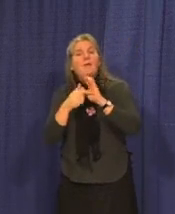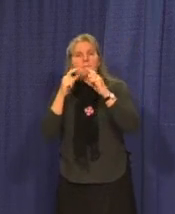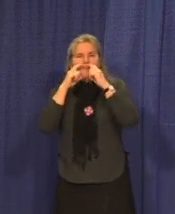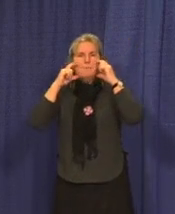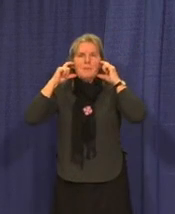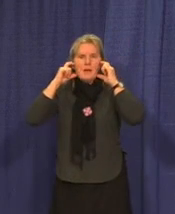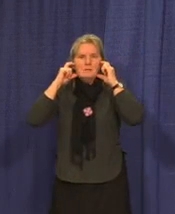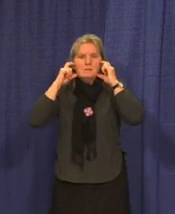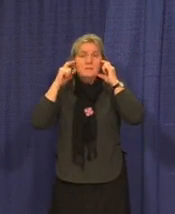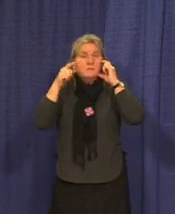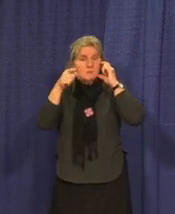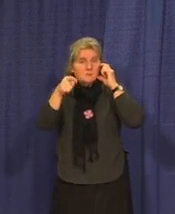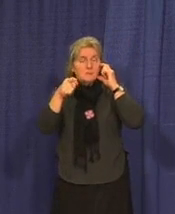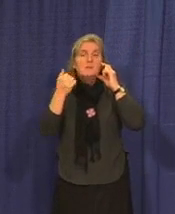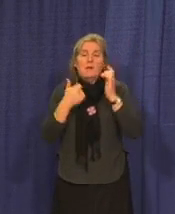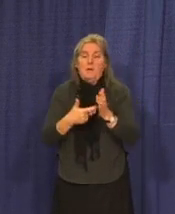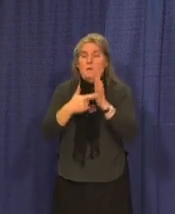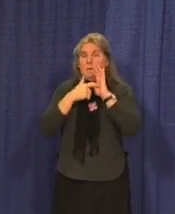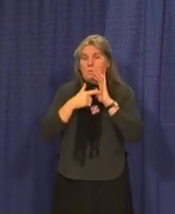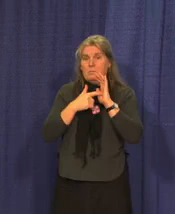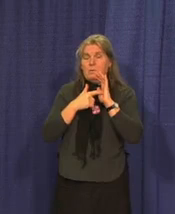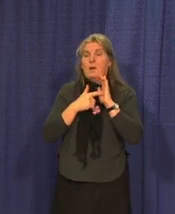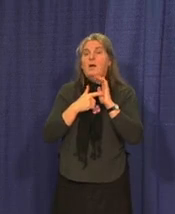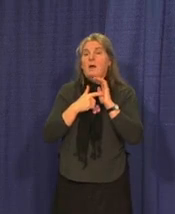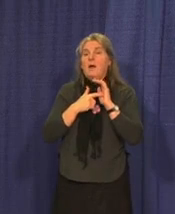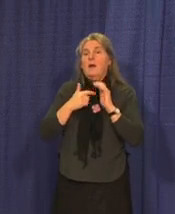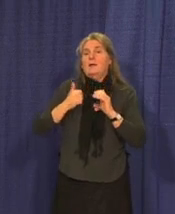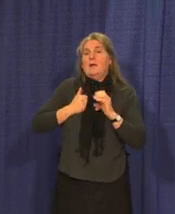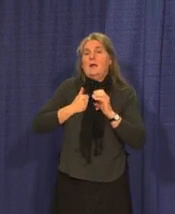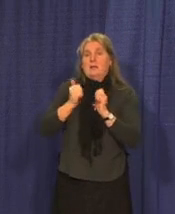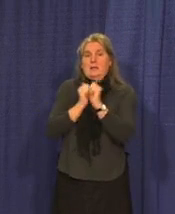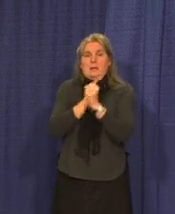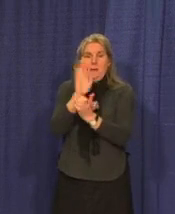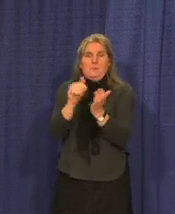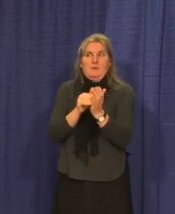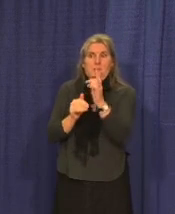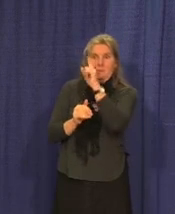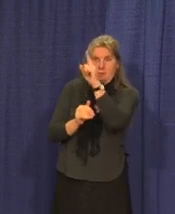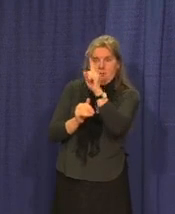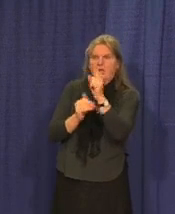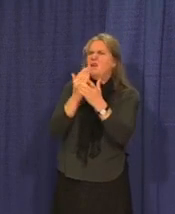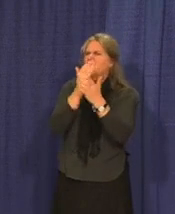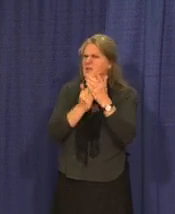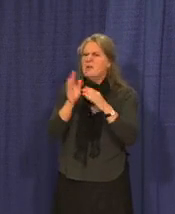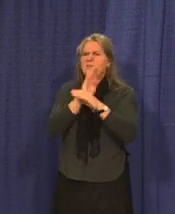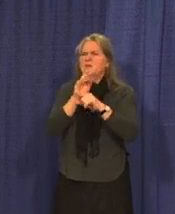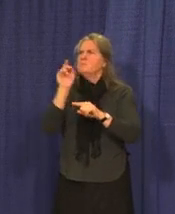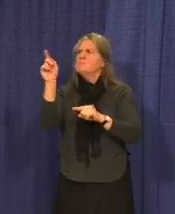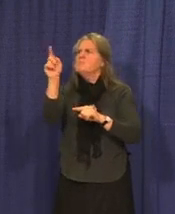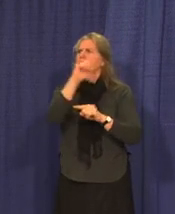One example as well as masks. Masks are now required at the Canada games centre and at some